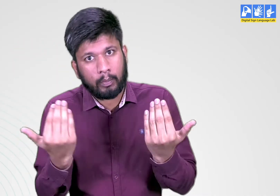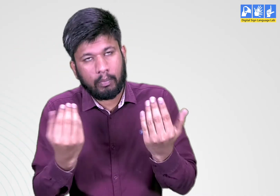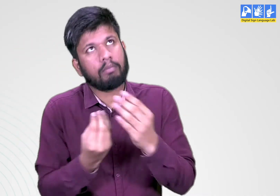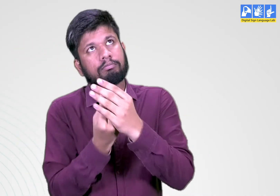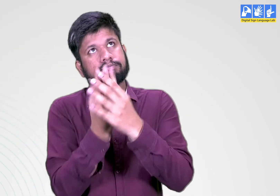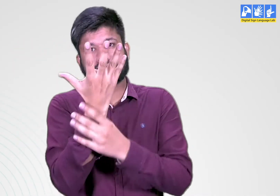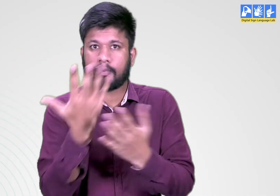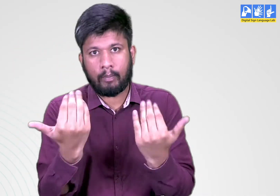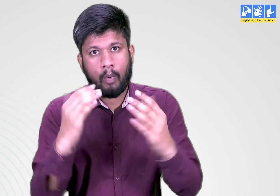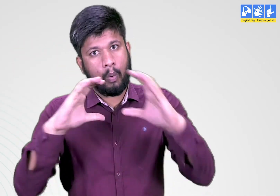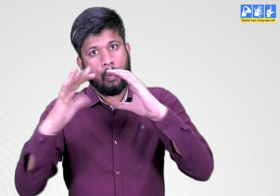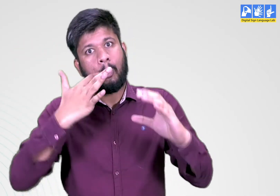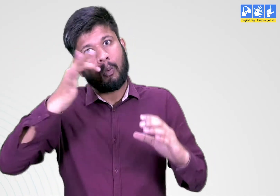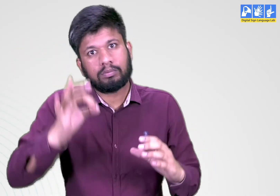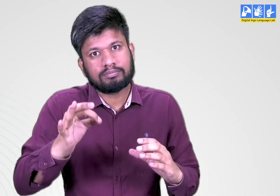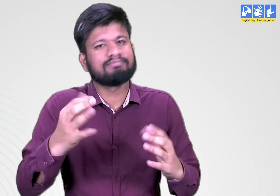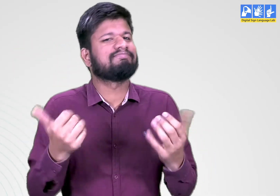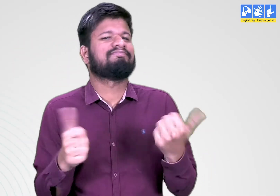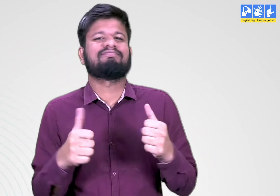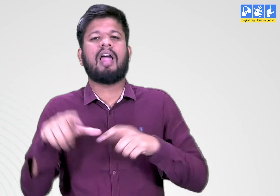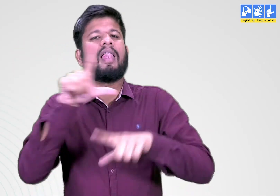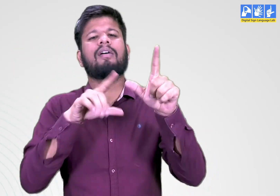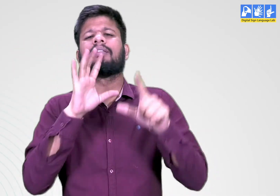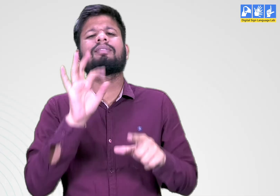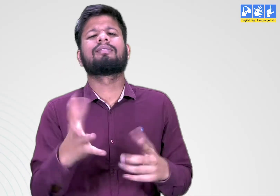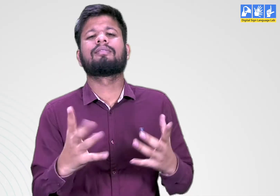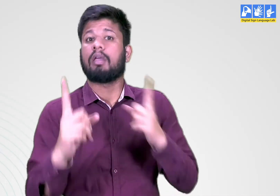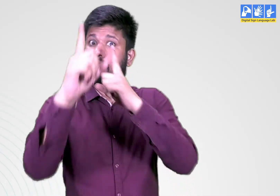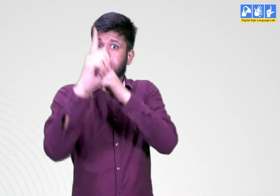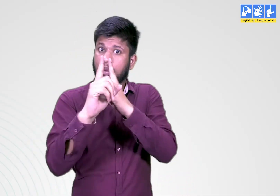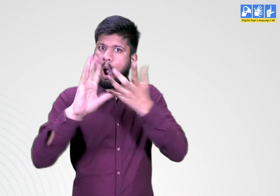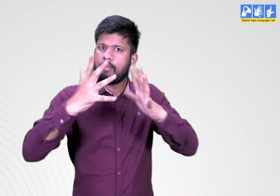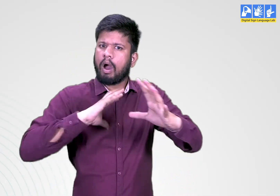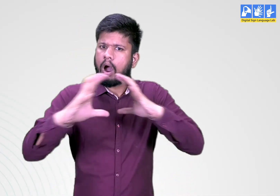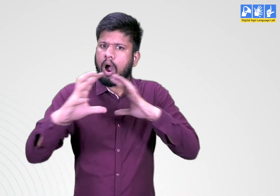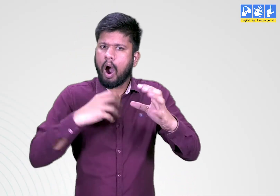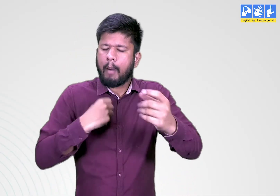On the other hand, one can not express his/her thoughts, imagination solely.